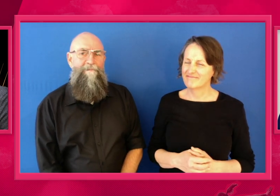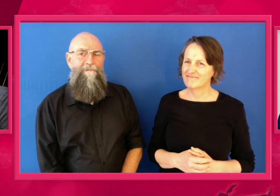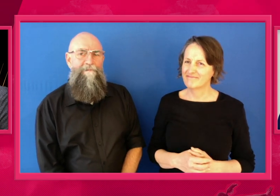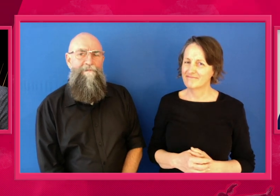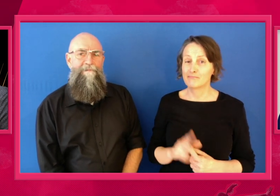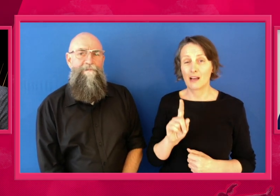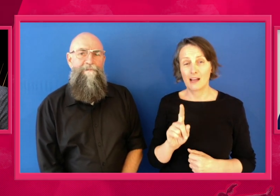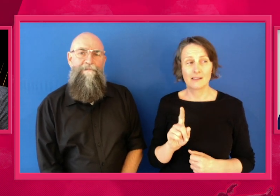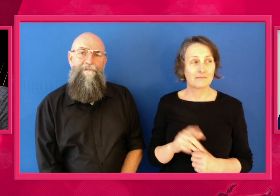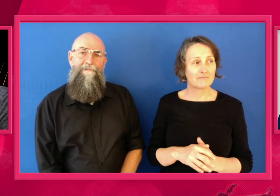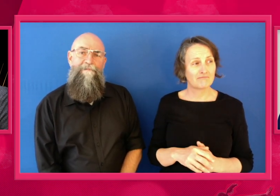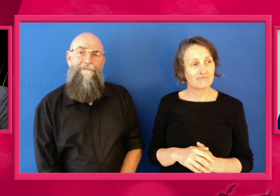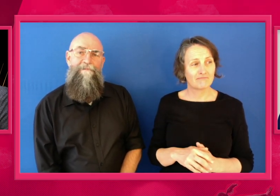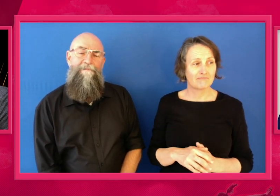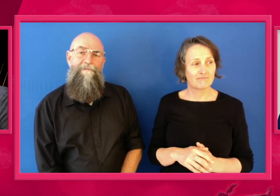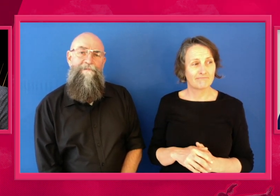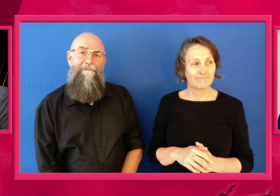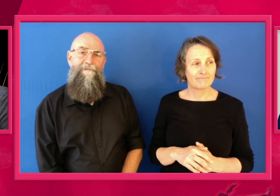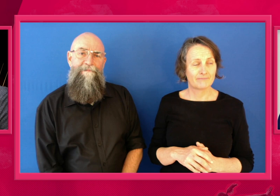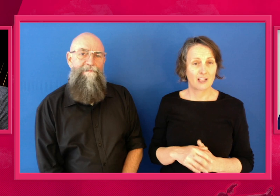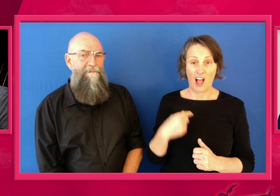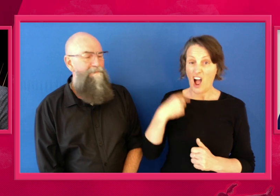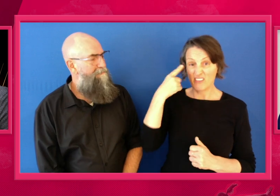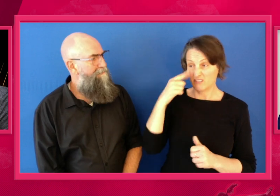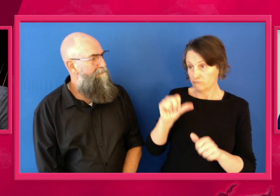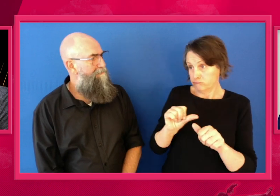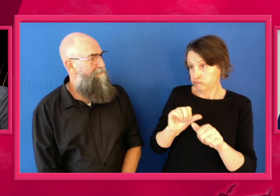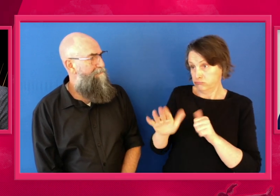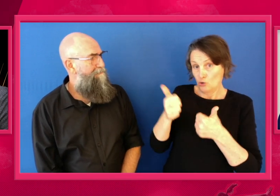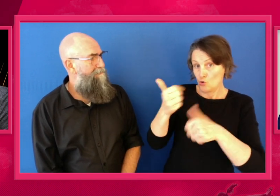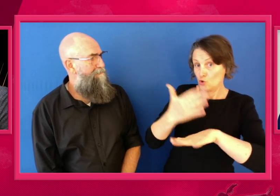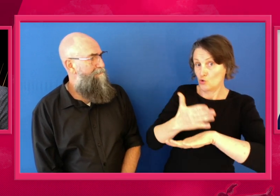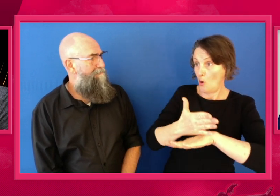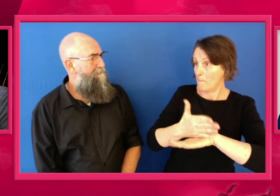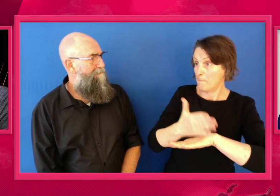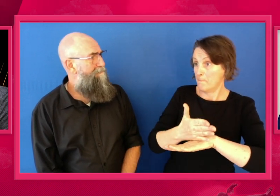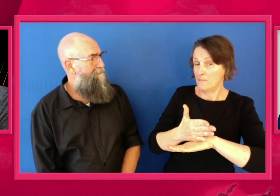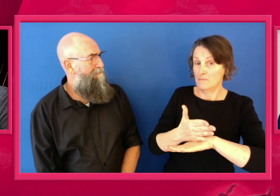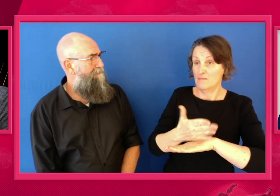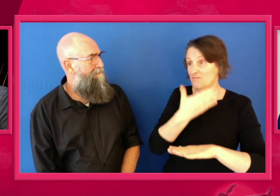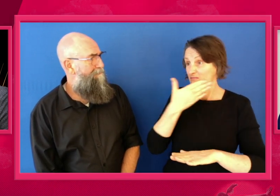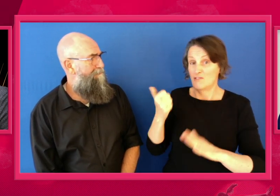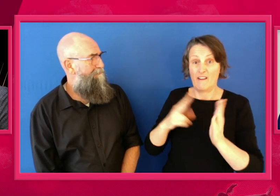think they've done an amazing job. It's a, it's a, it's a great village. Really nice.